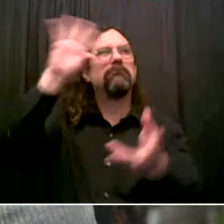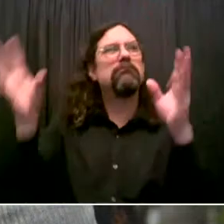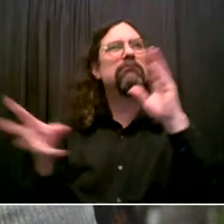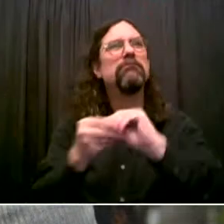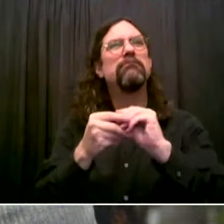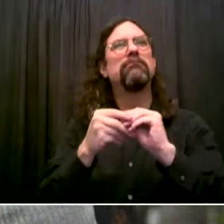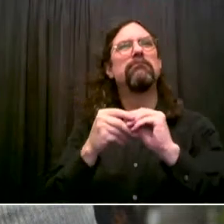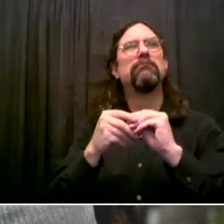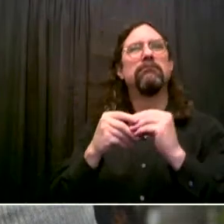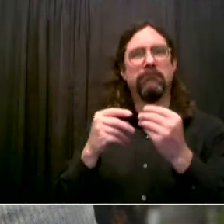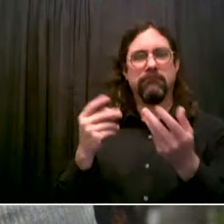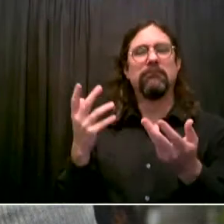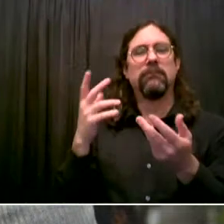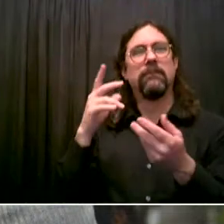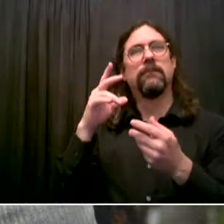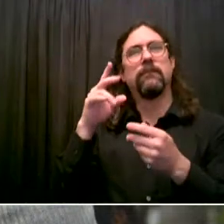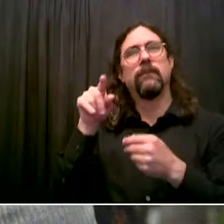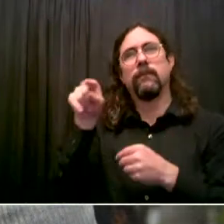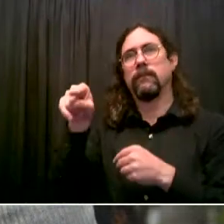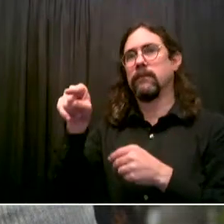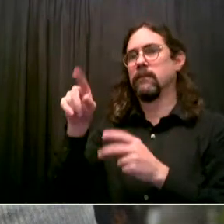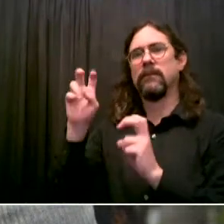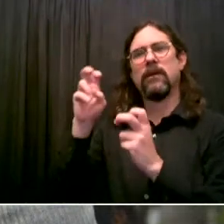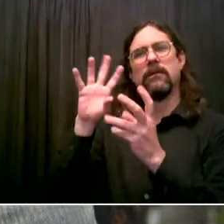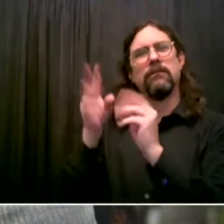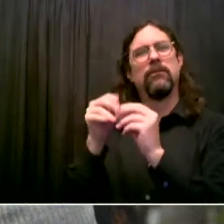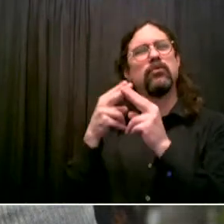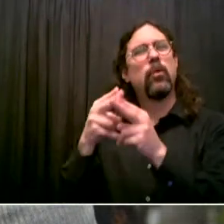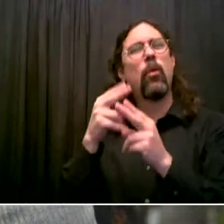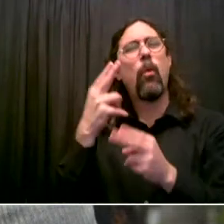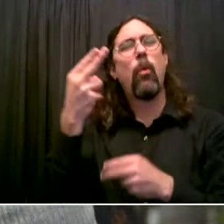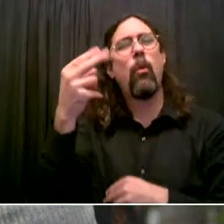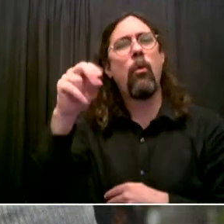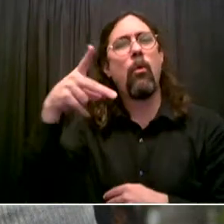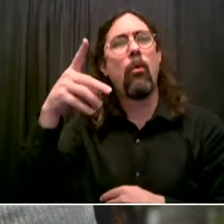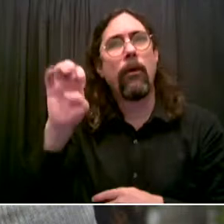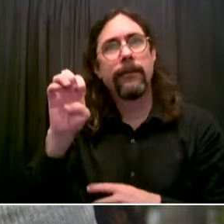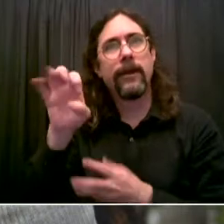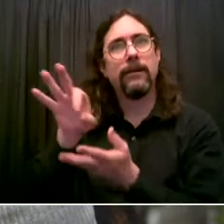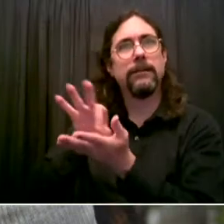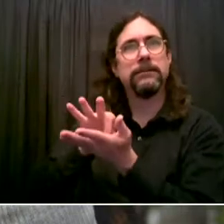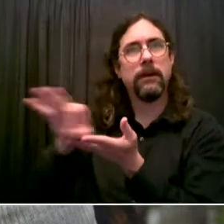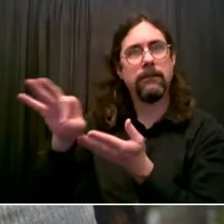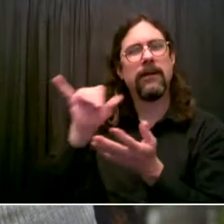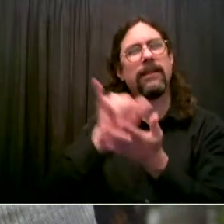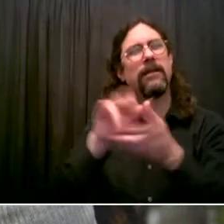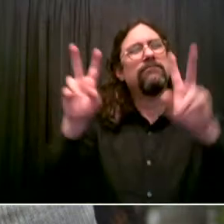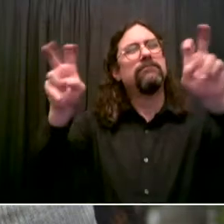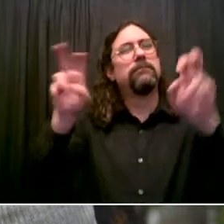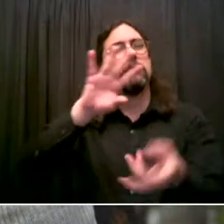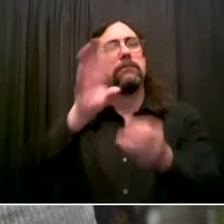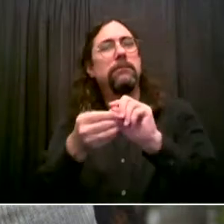ONE NUMBER WE DID NOT HAVE A REPORT DUNRIG THAT TIME WAS THE OVALERL UCONT OF THE HOMELESS IN NEW YORK CITY. THATI S THE ANNUAL FEDERAL COUNT THAT IS CALLED THE HOPE